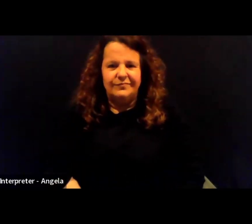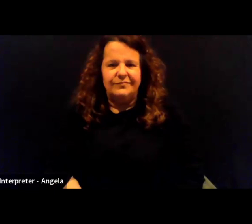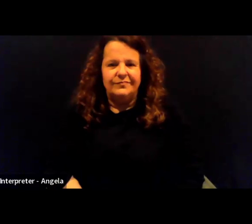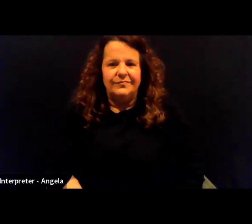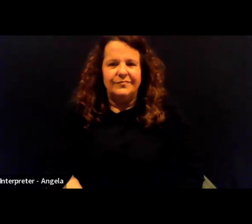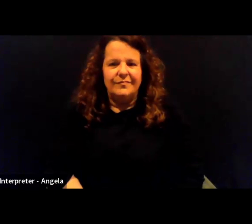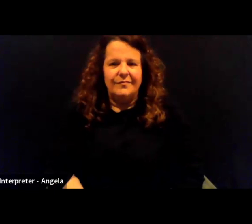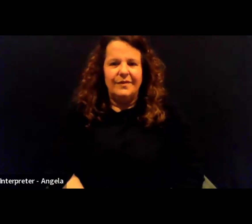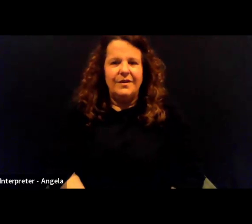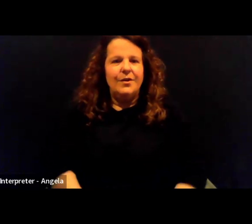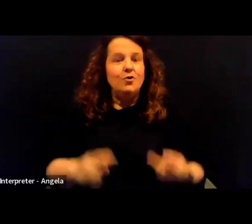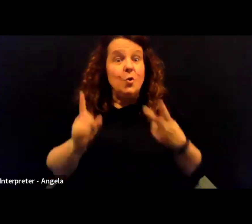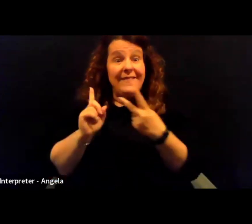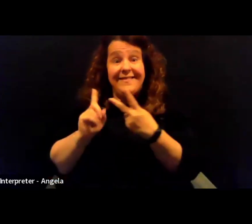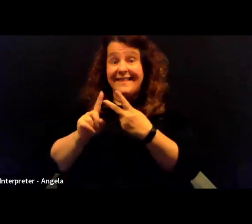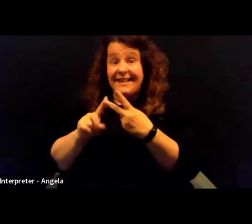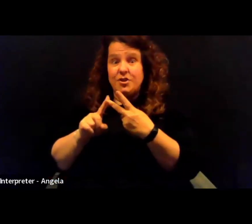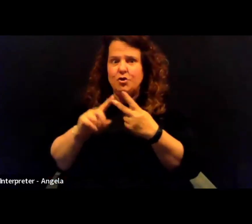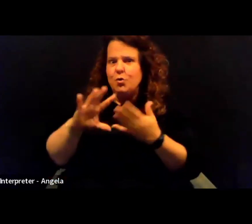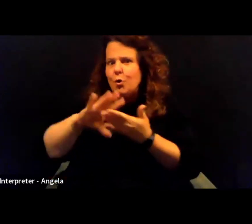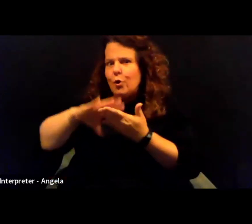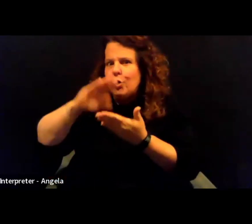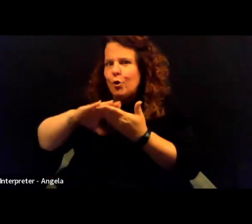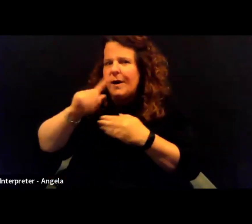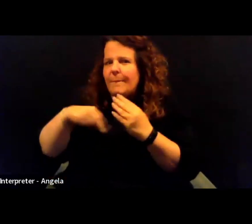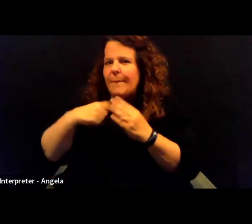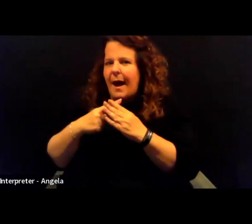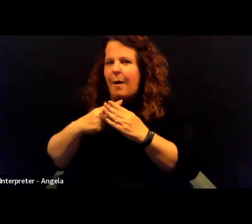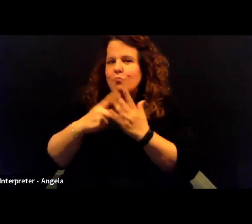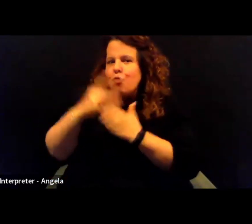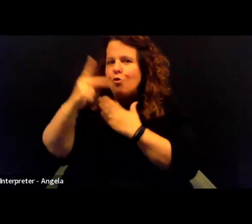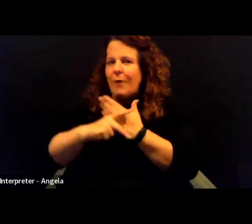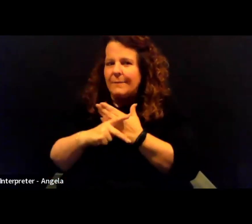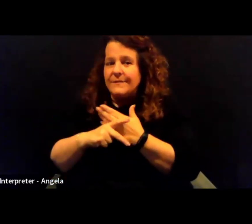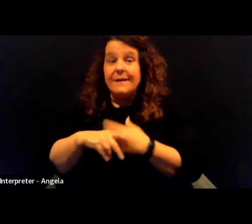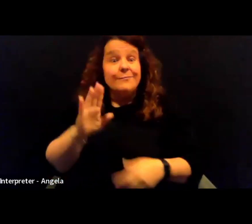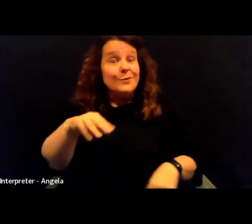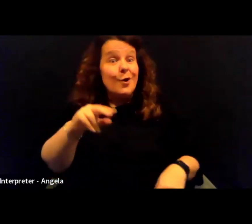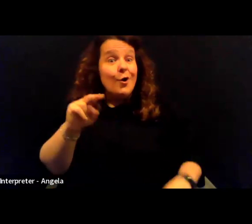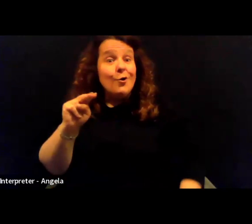you just don't hear about, North Dakota has a great little STEM program going on